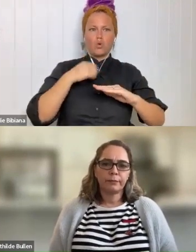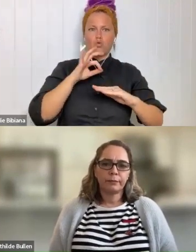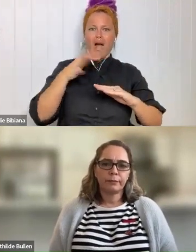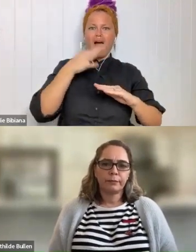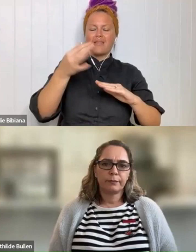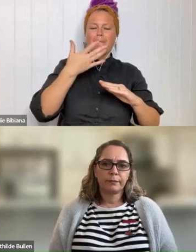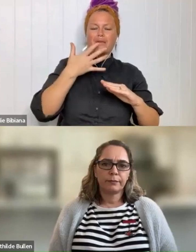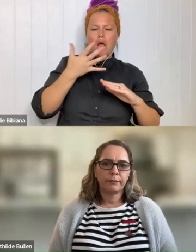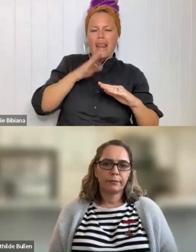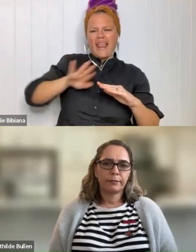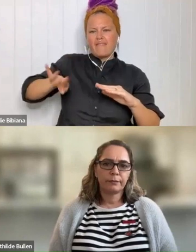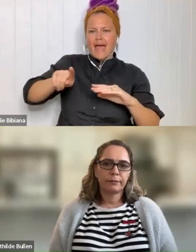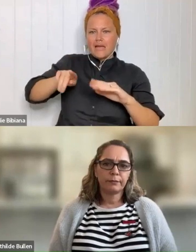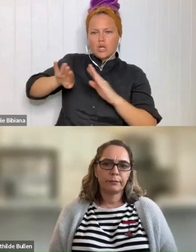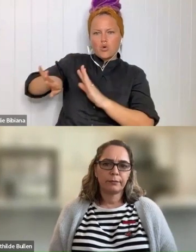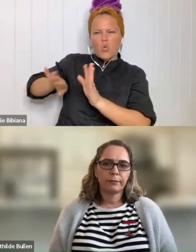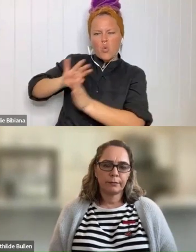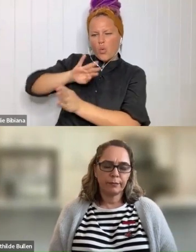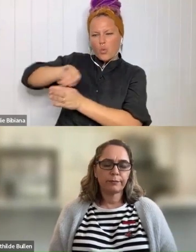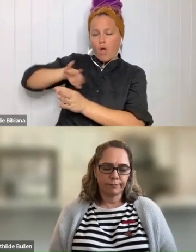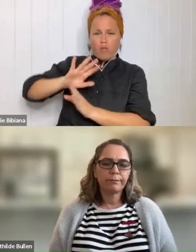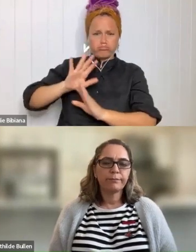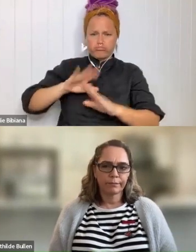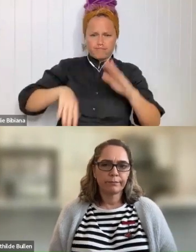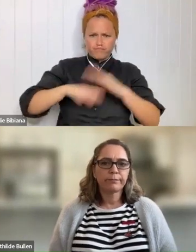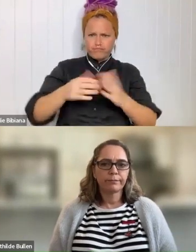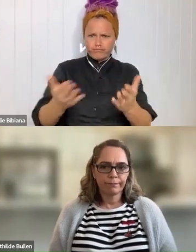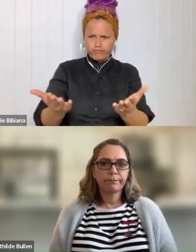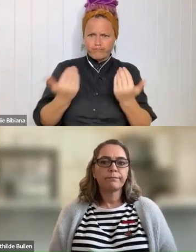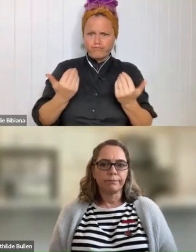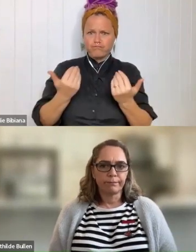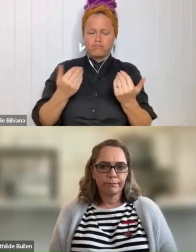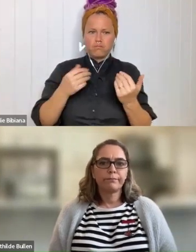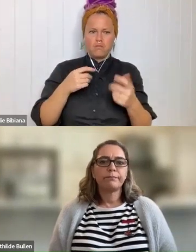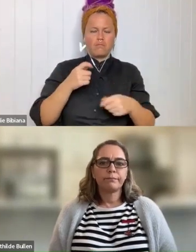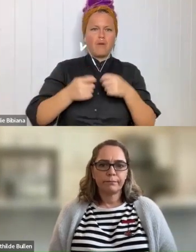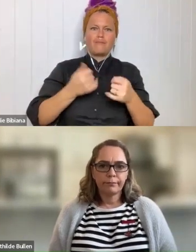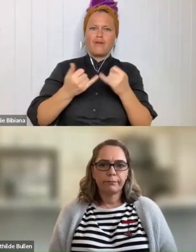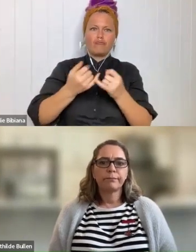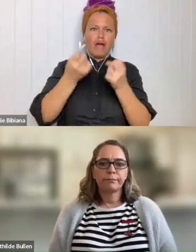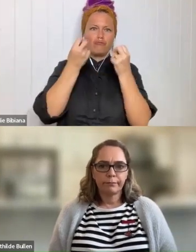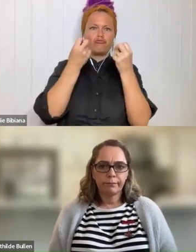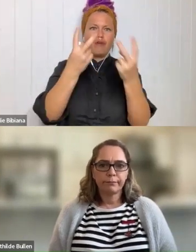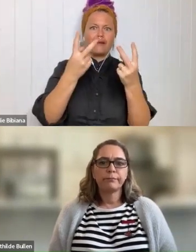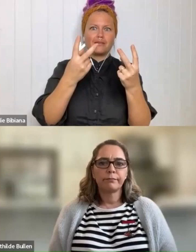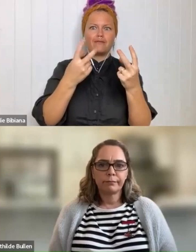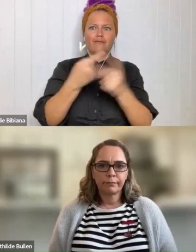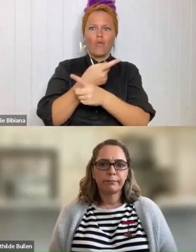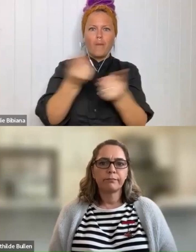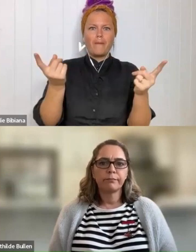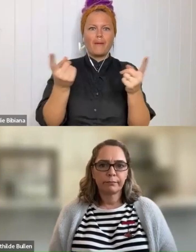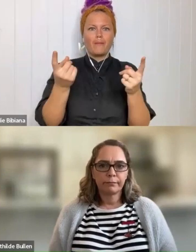And I think that becomes very attractive to people. Where an